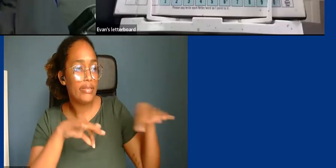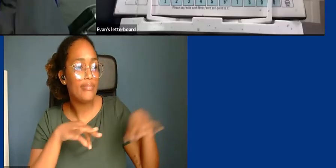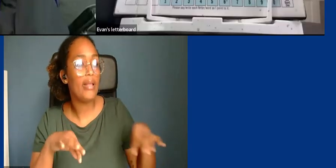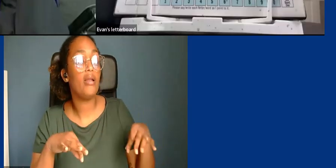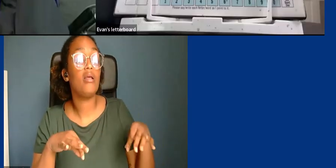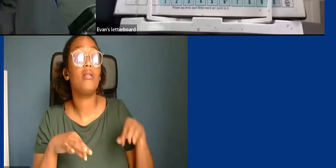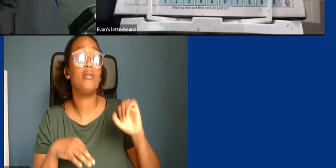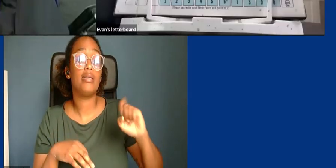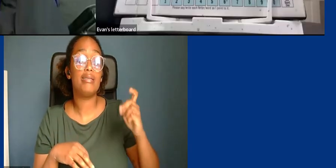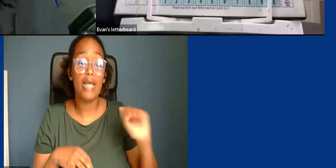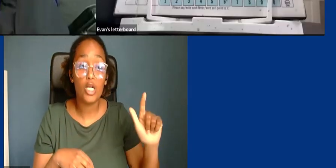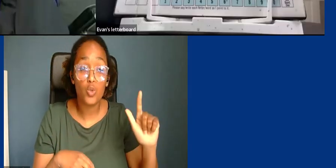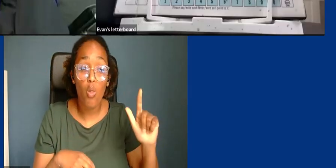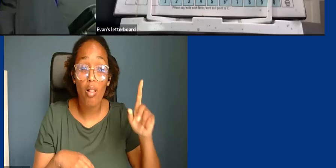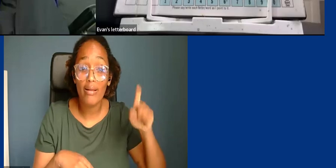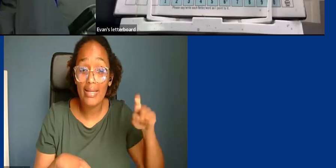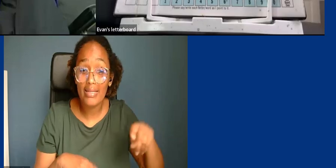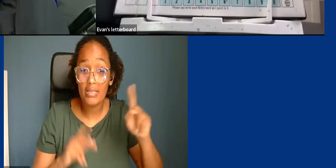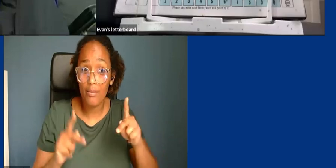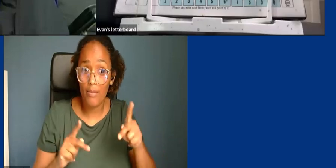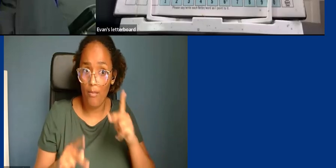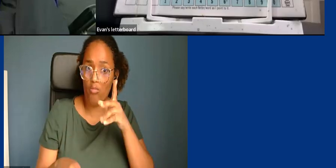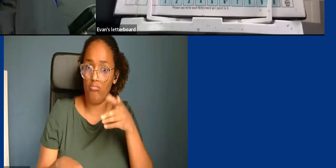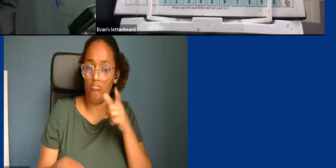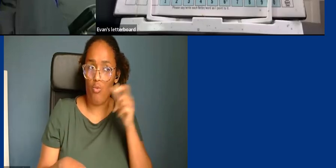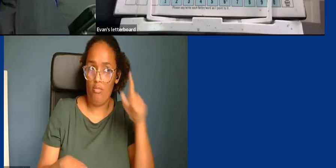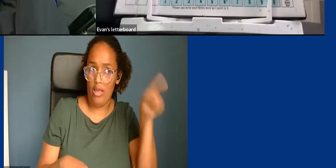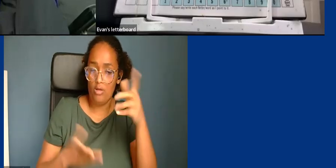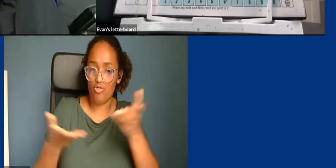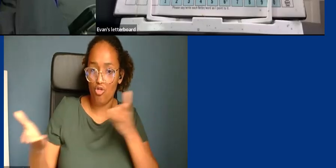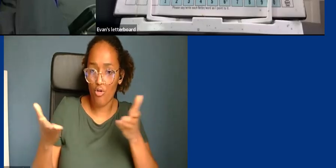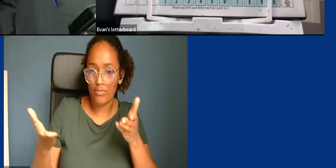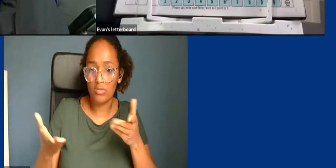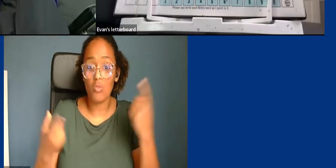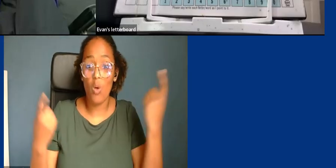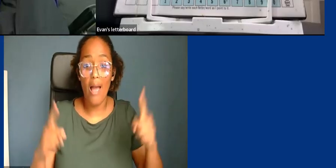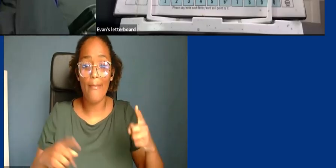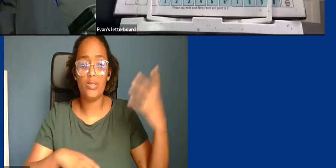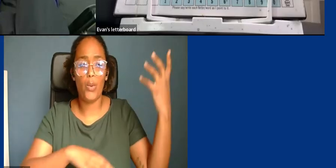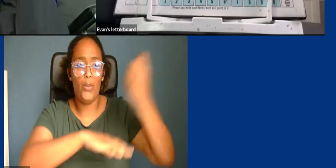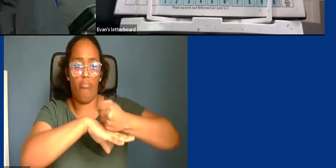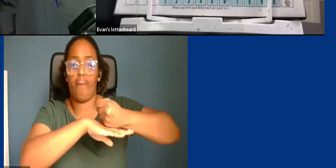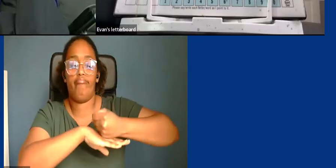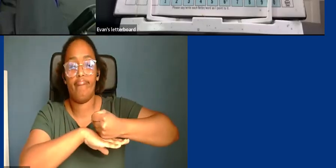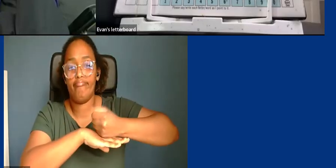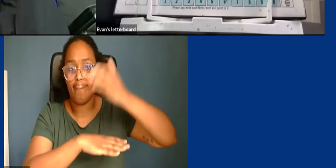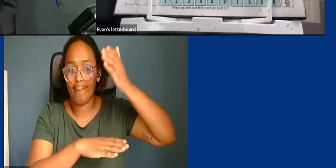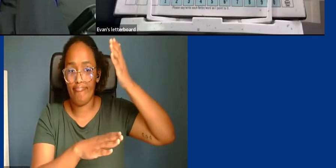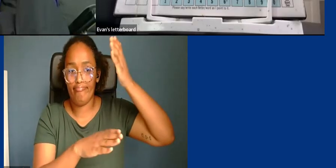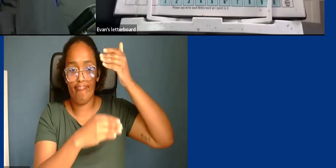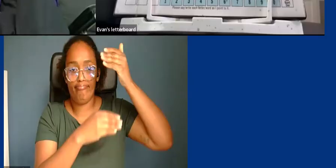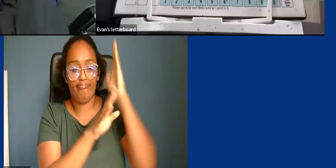organization shuts down the would-be educator. When I called to ask several organizations if